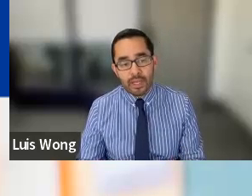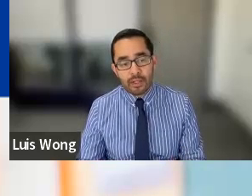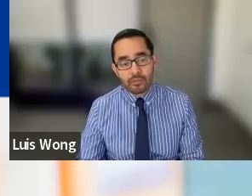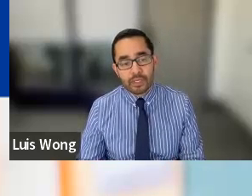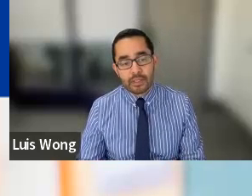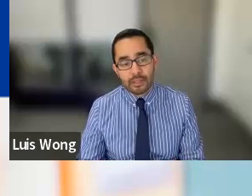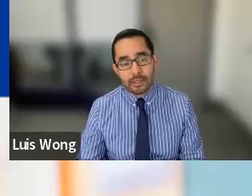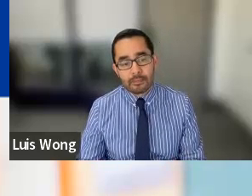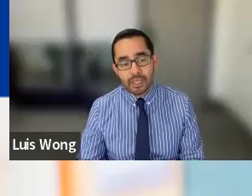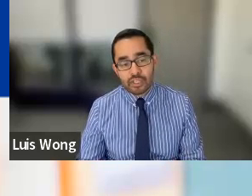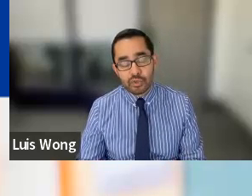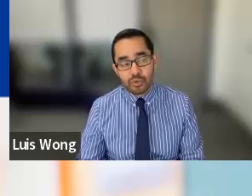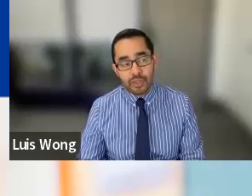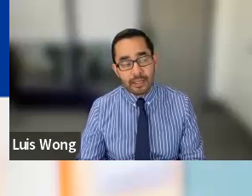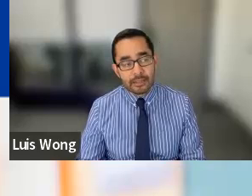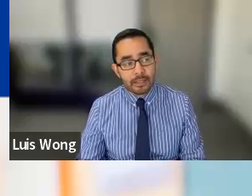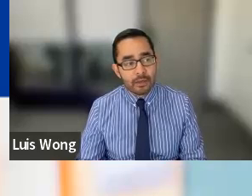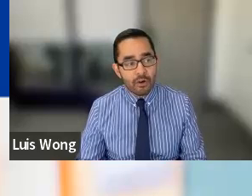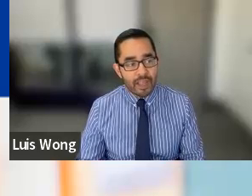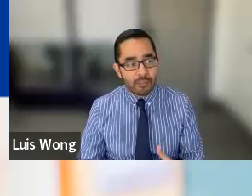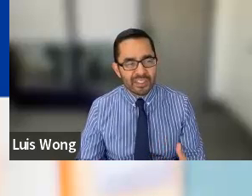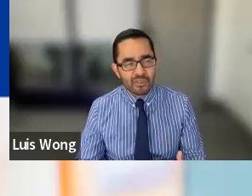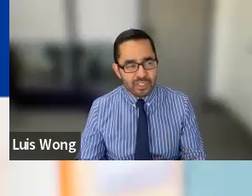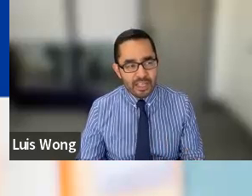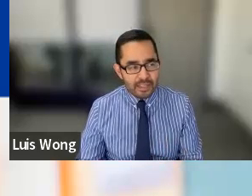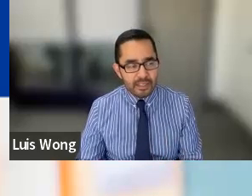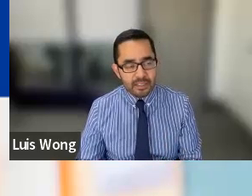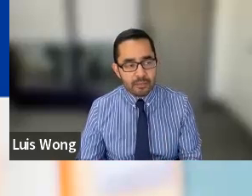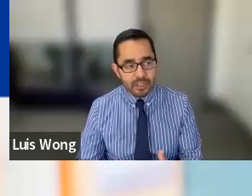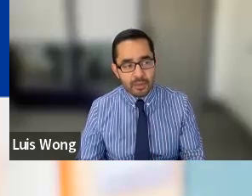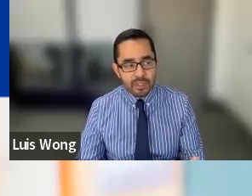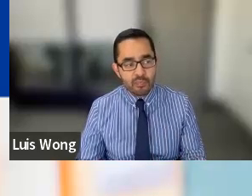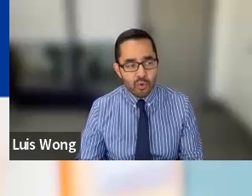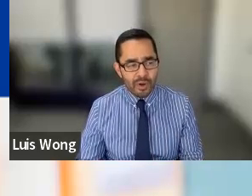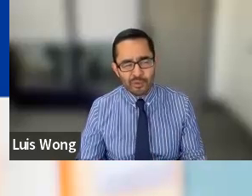out as well with making sure that our families understand, as some of the subsidy programs